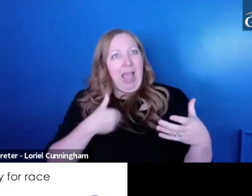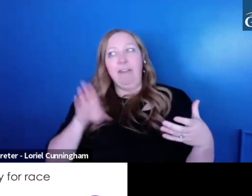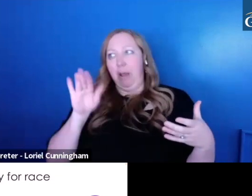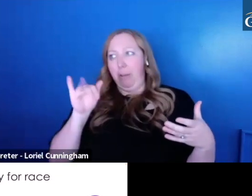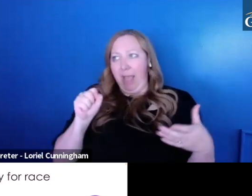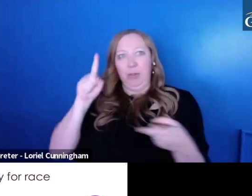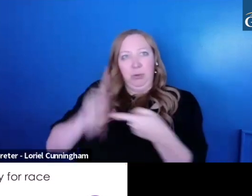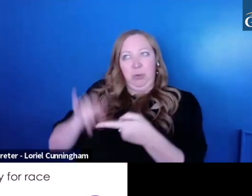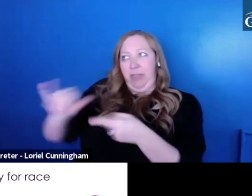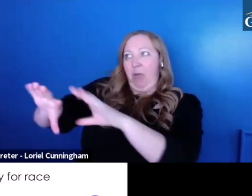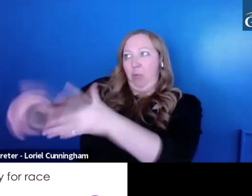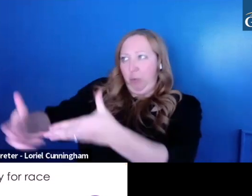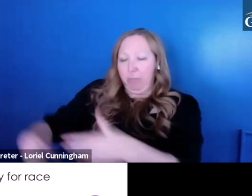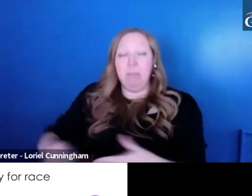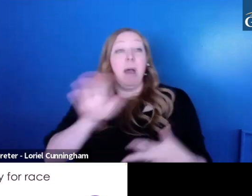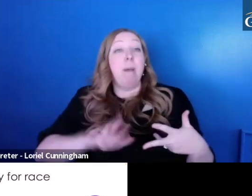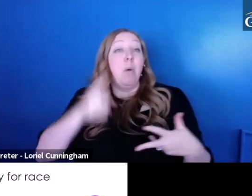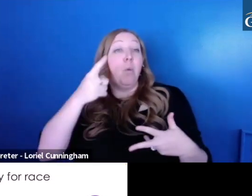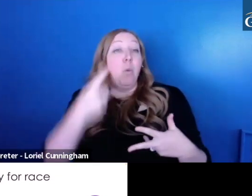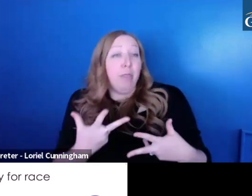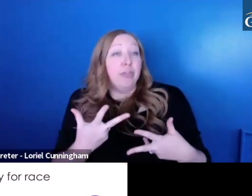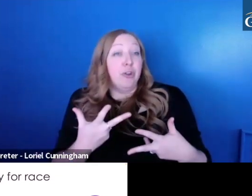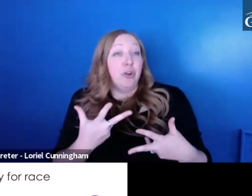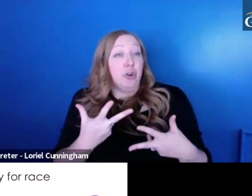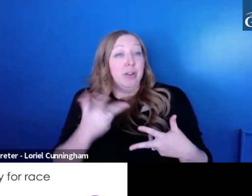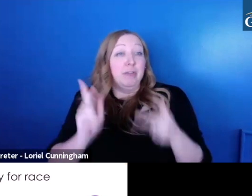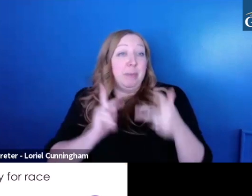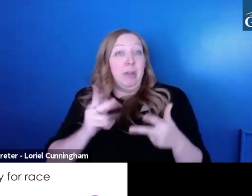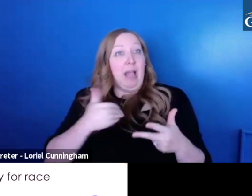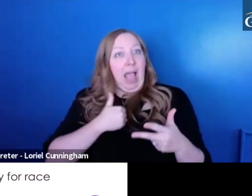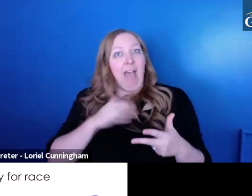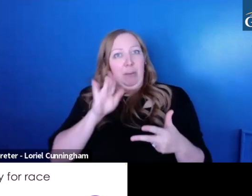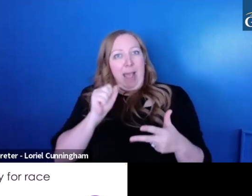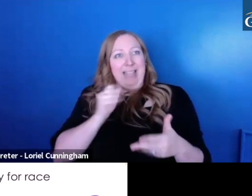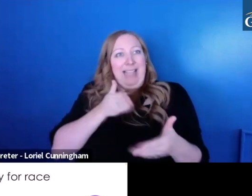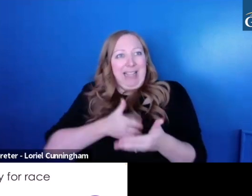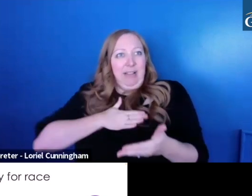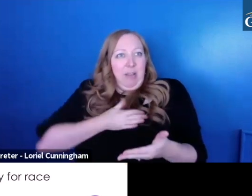What would it mean to say this group who identifies as white have a different bias? But the model is built off of the